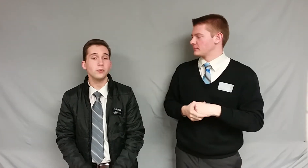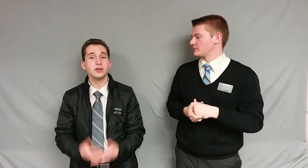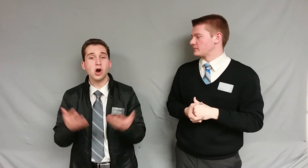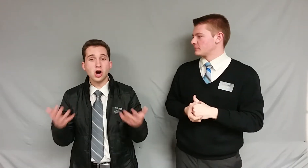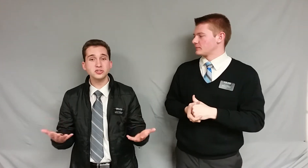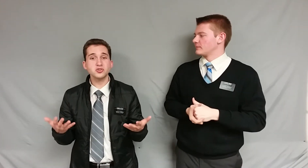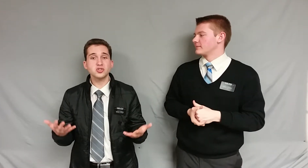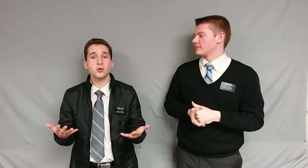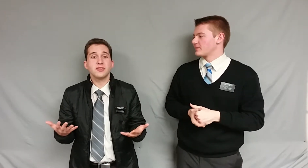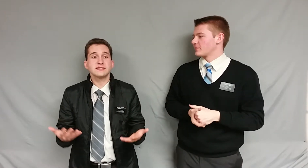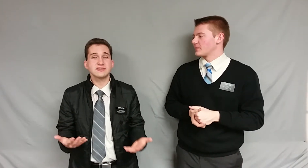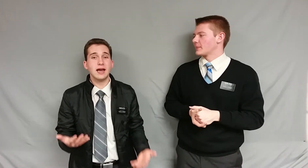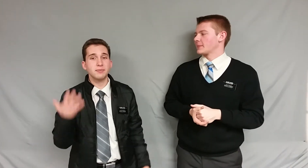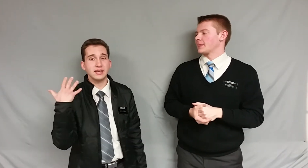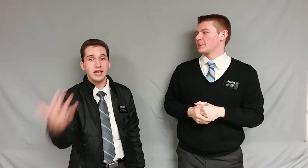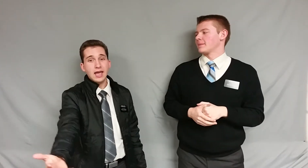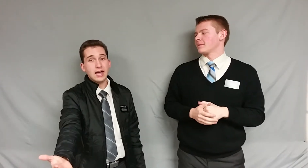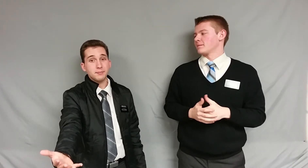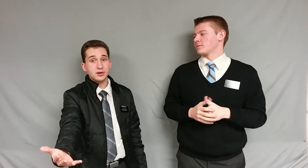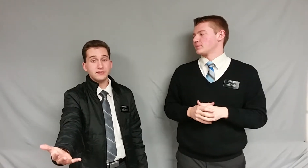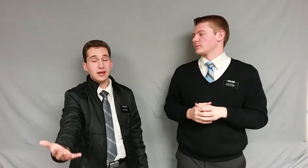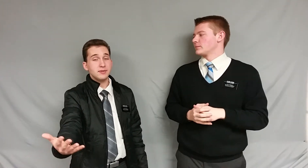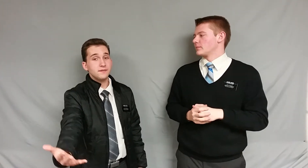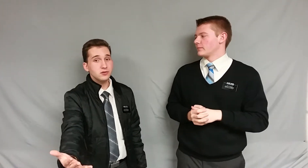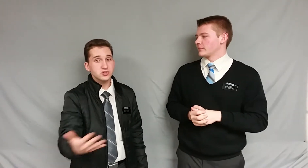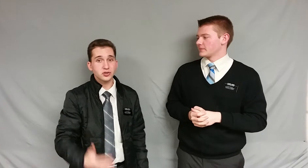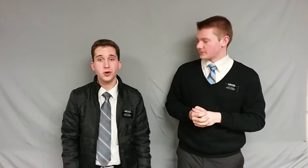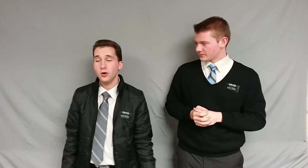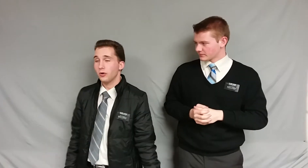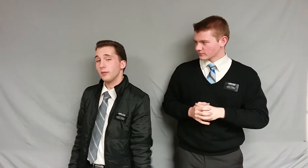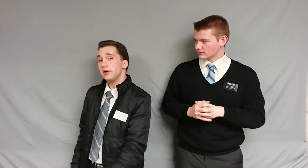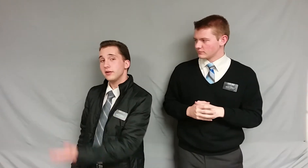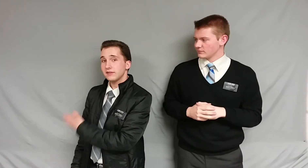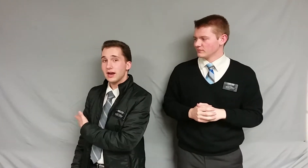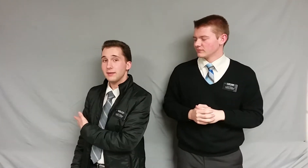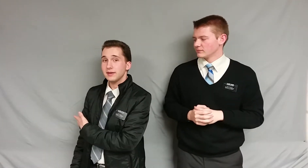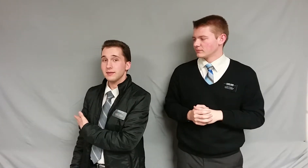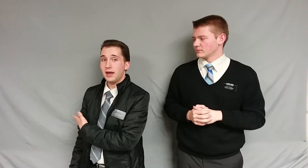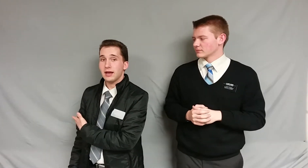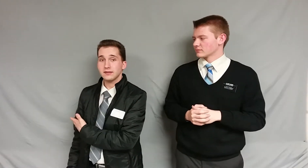We can also show things as happening at a period of time in the future, or a period of time in the past.